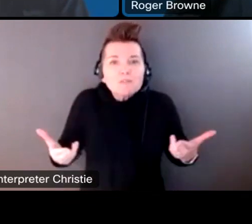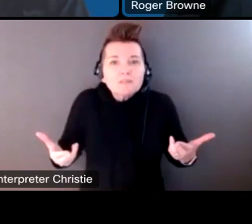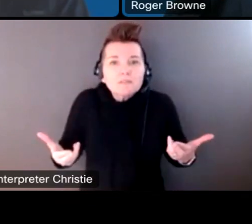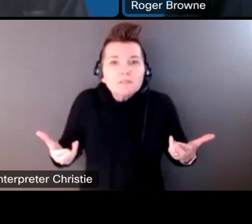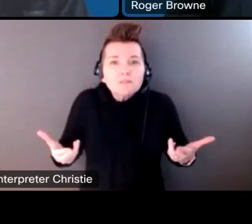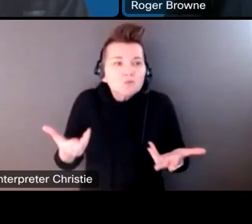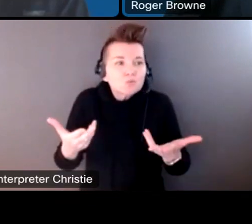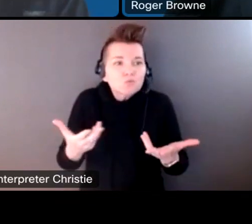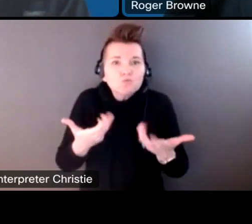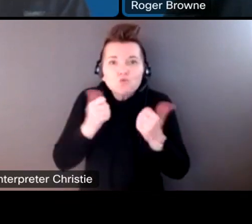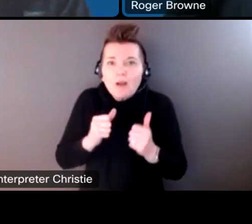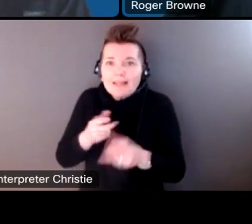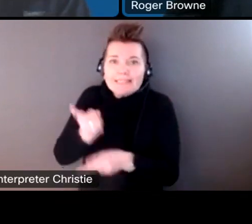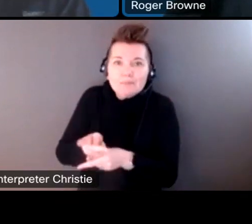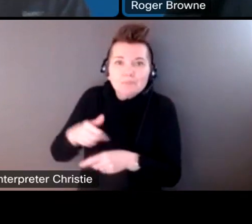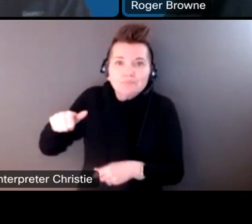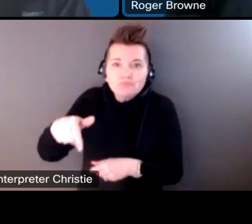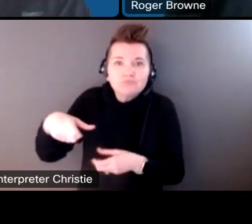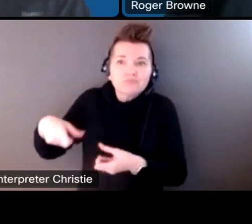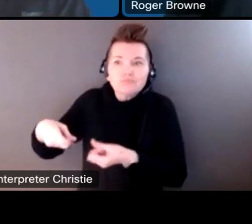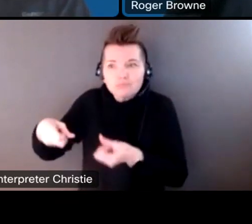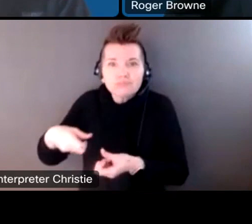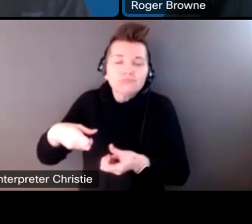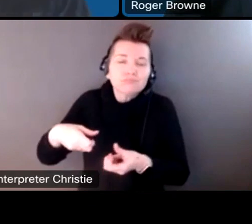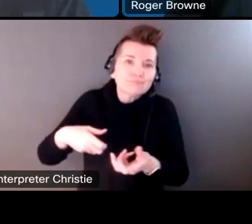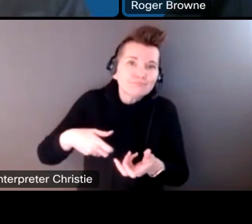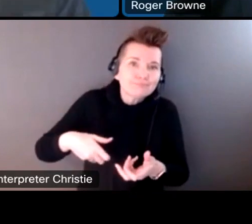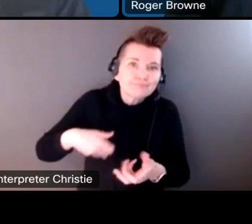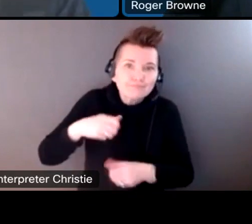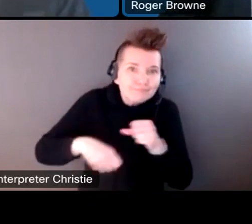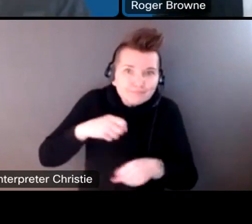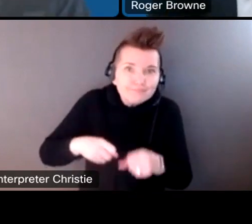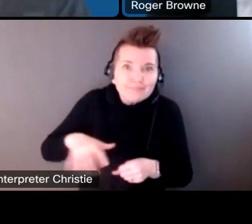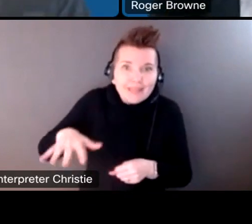But on the go forward, and quite frankly, even looking back retrospectively at existing